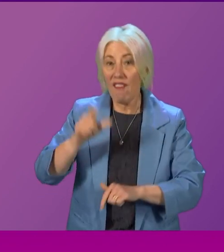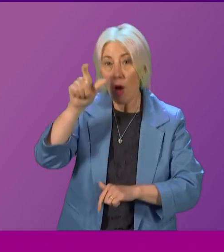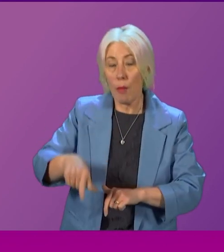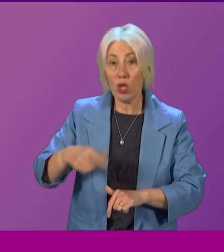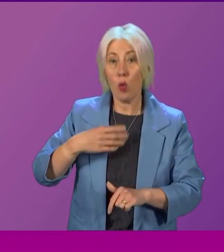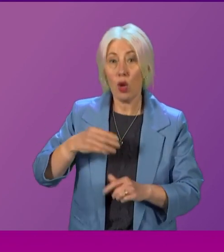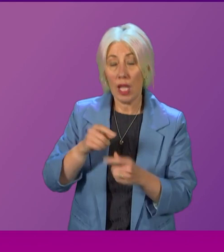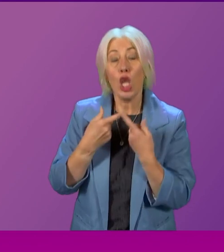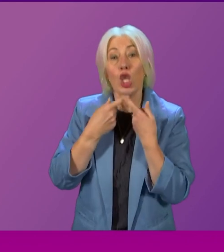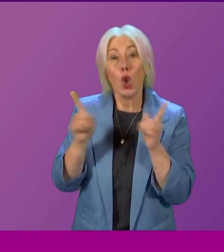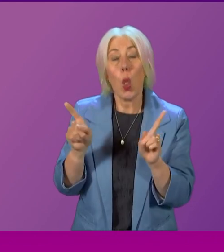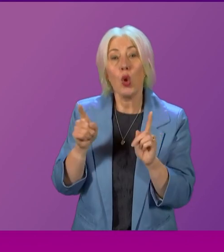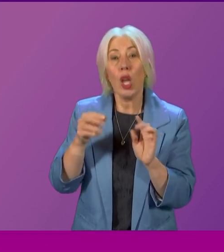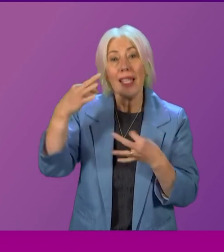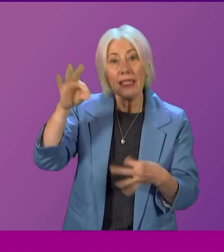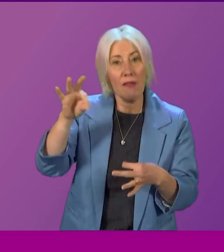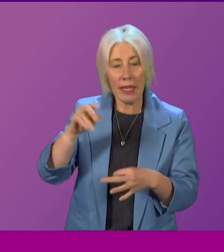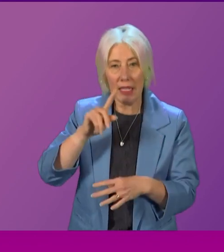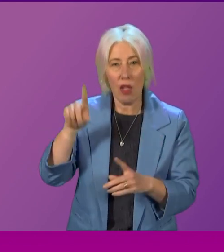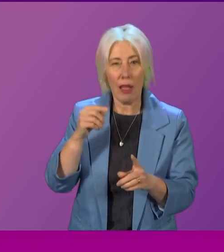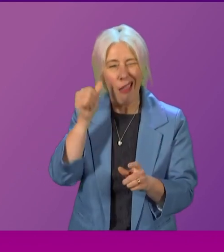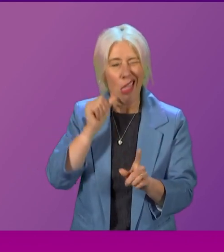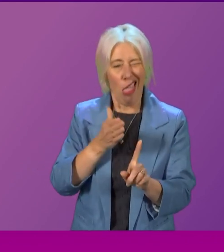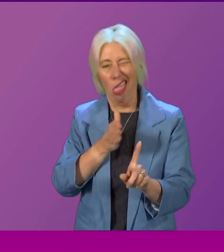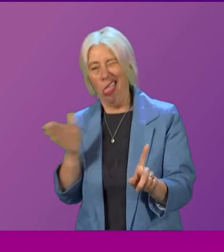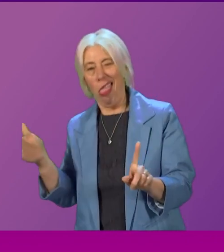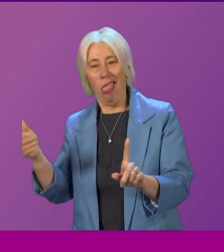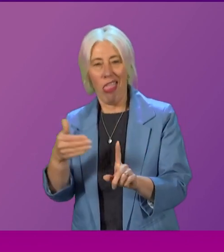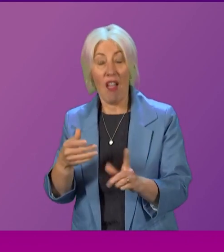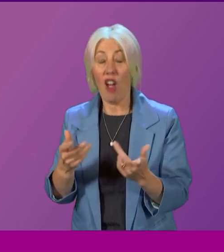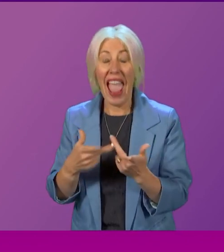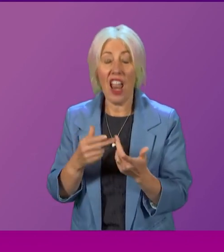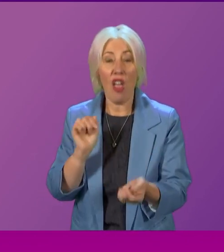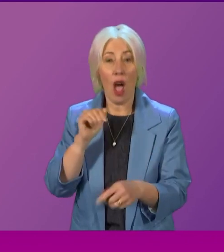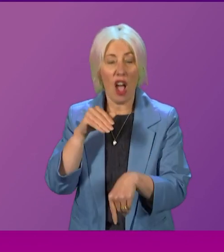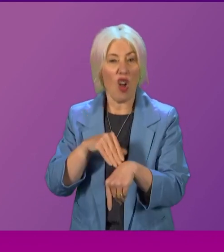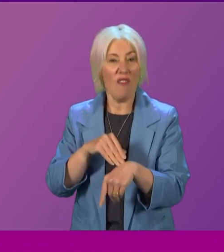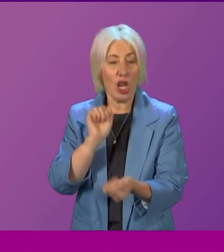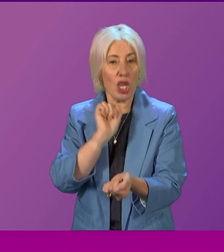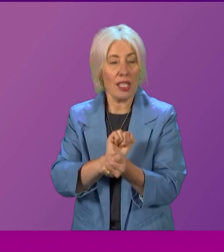certificate does not succeed in avoiding the disclosure of any previous convictions by using a different name.